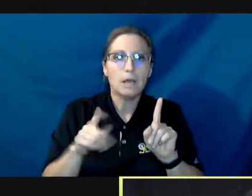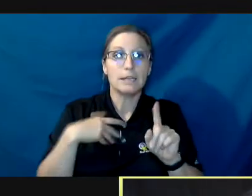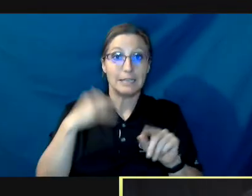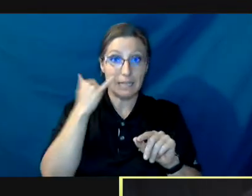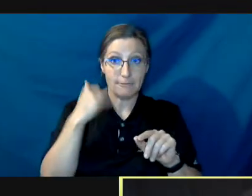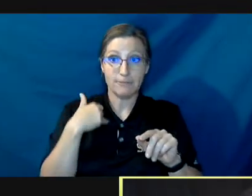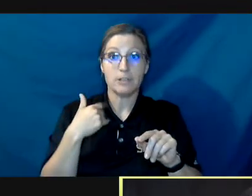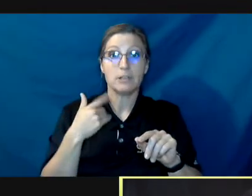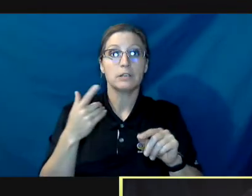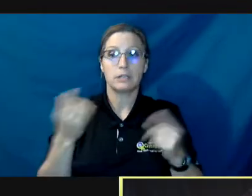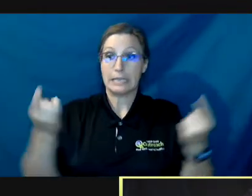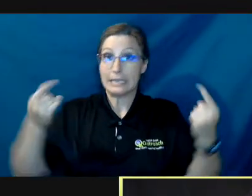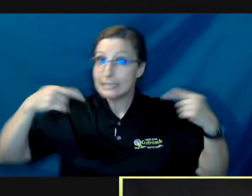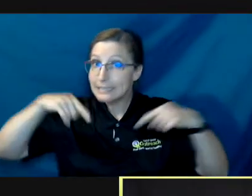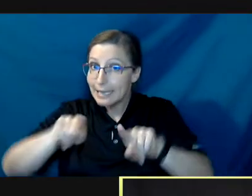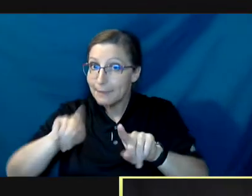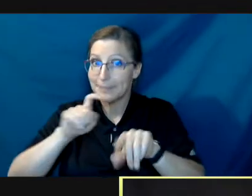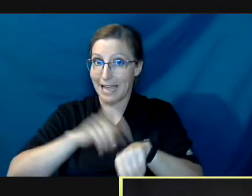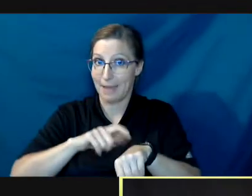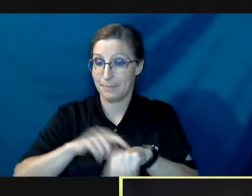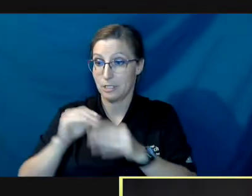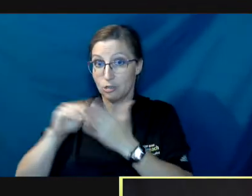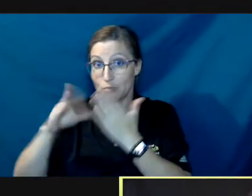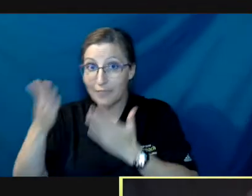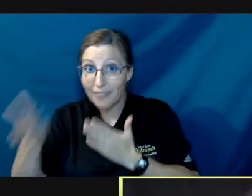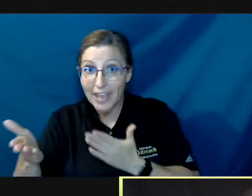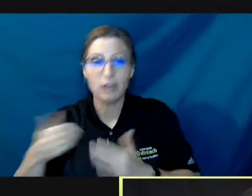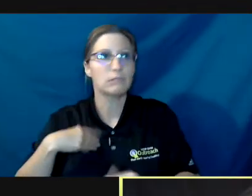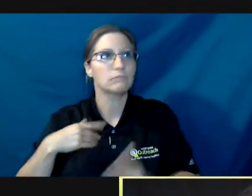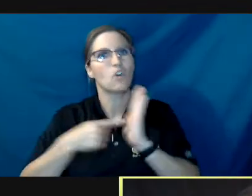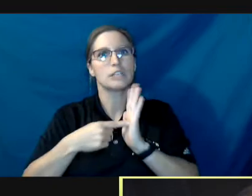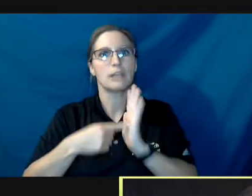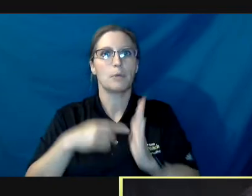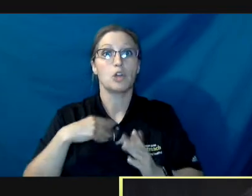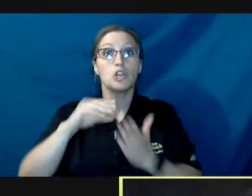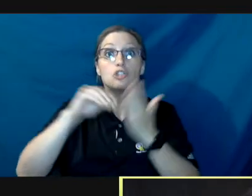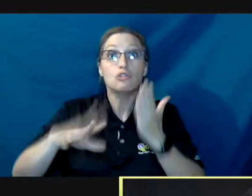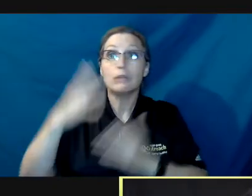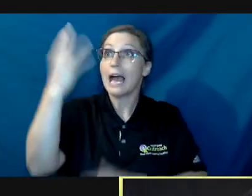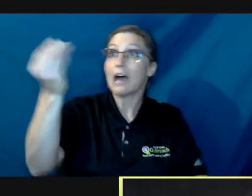as parallel services the students already outside on recess duty